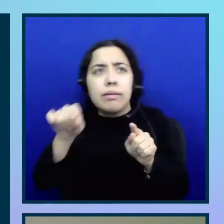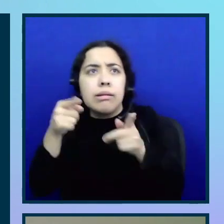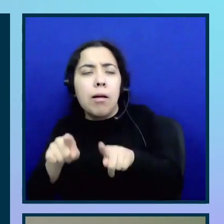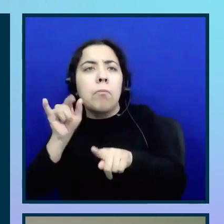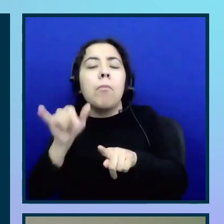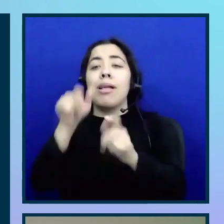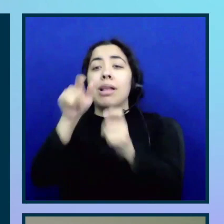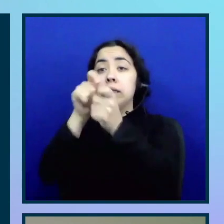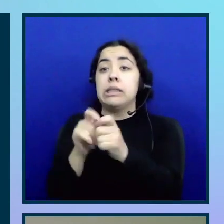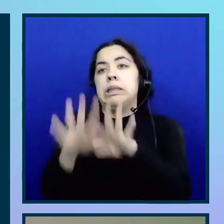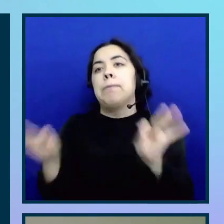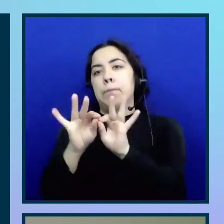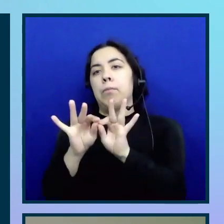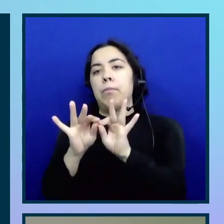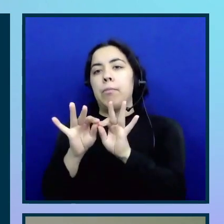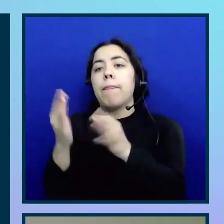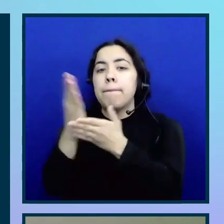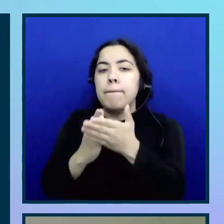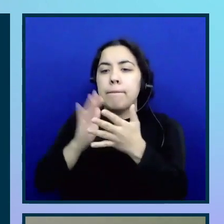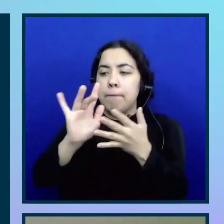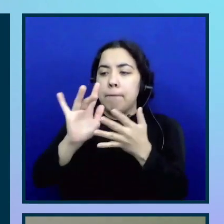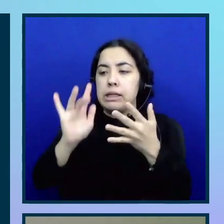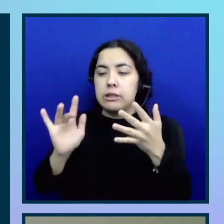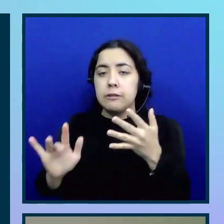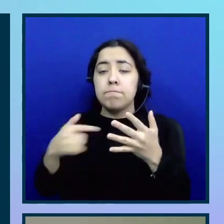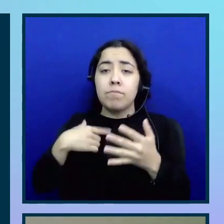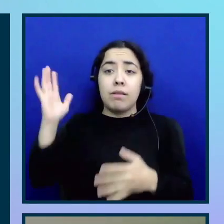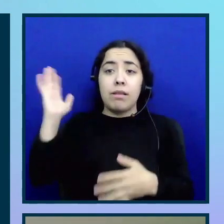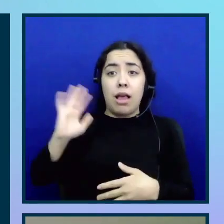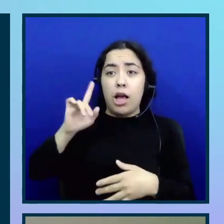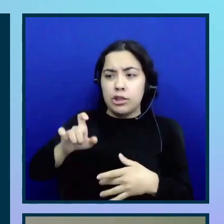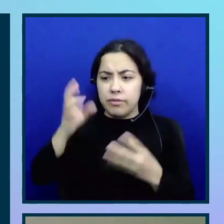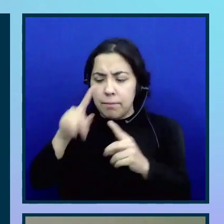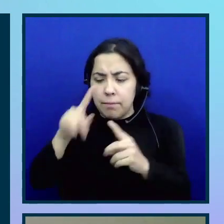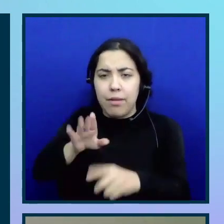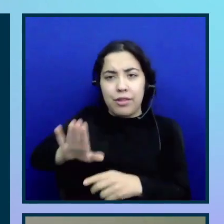There were some buttons that I should have spent more time thinking about the name for. And as a developer,